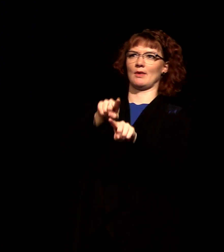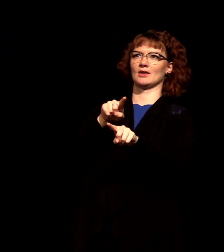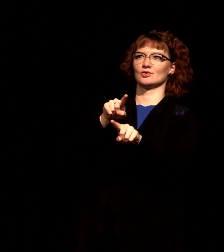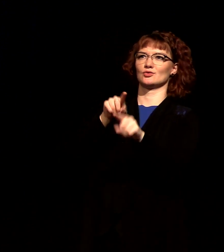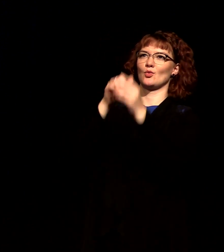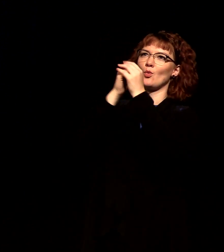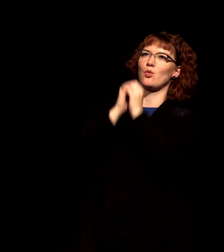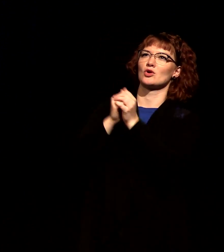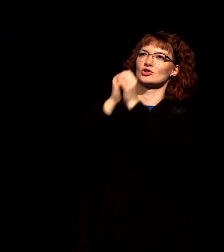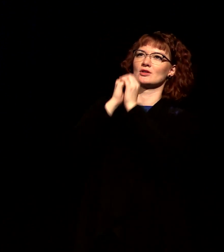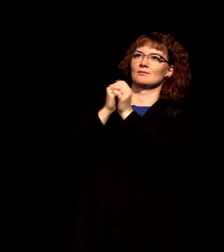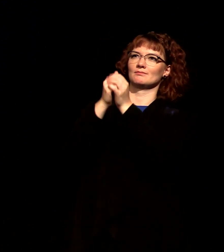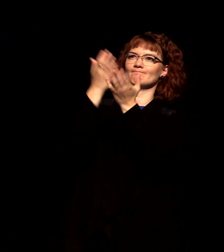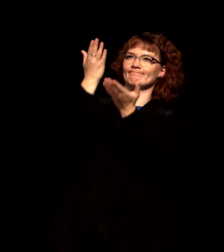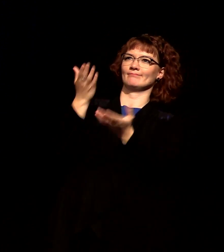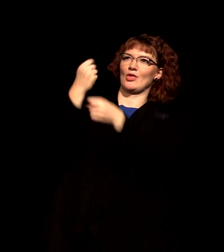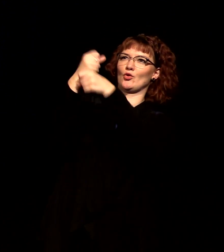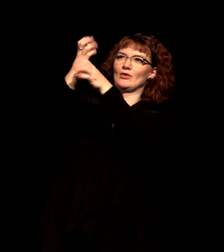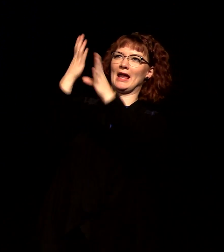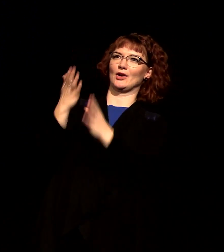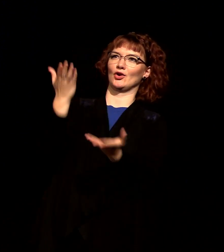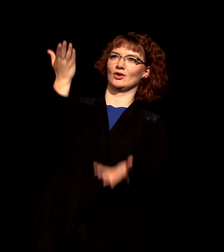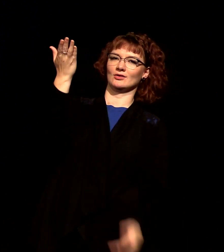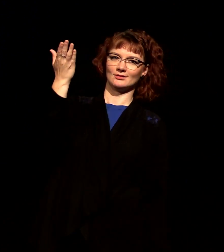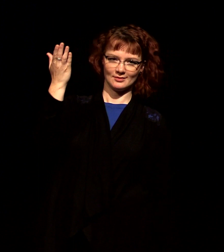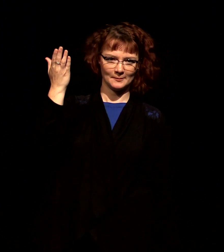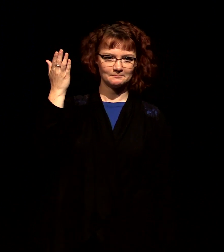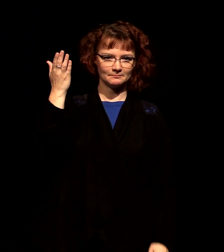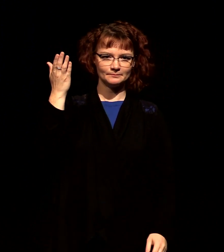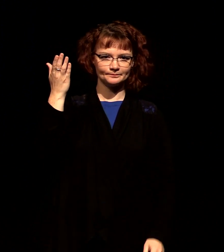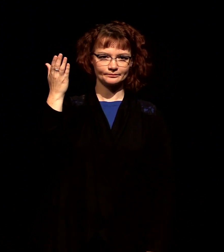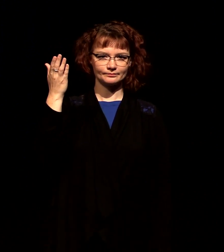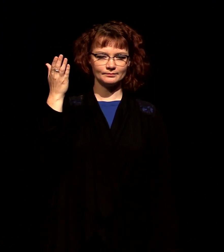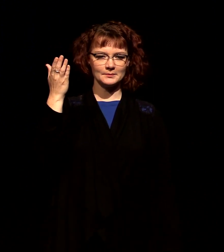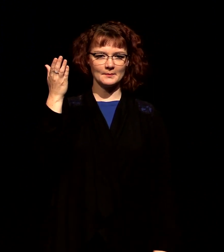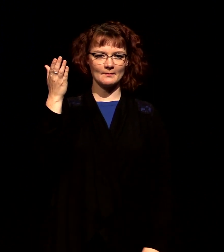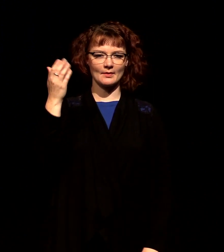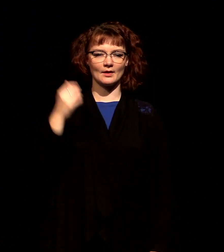crops burst with joy. All of creation responds in worship. As